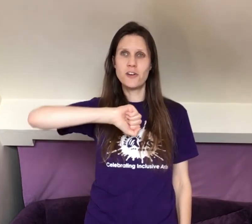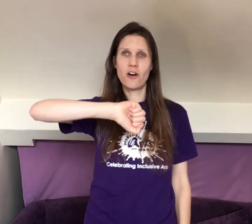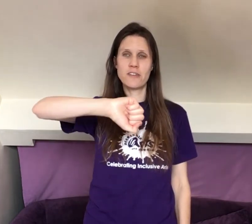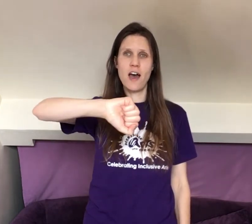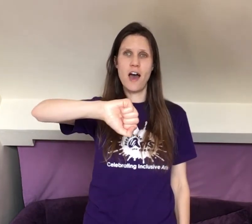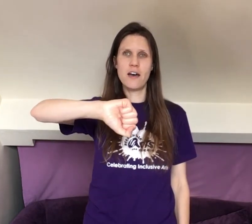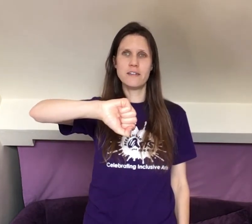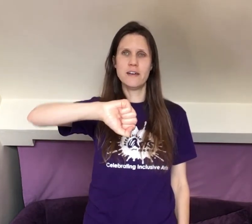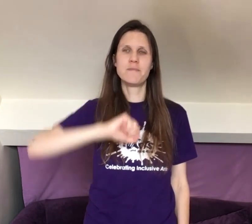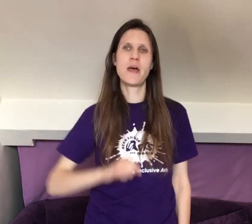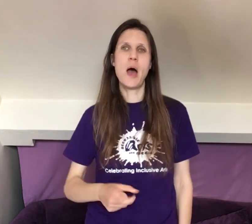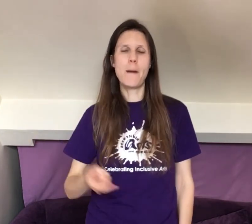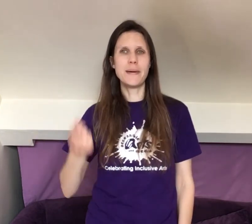Your turn.